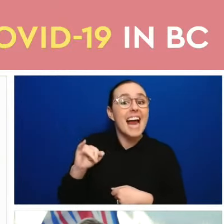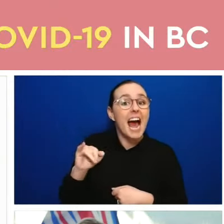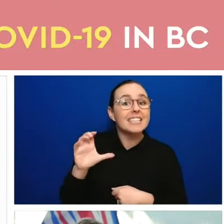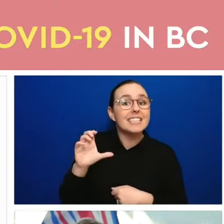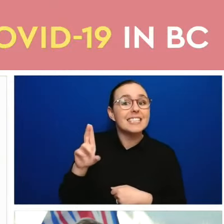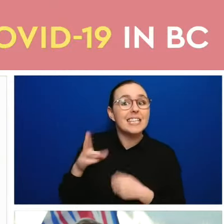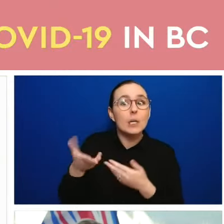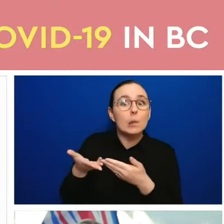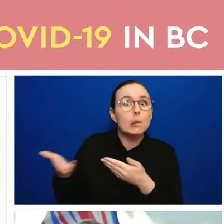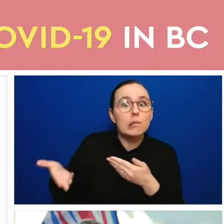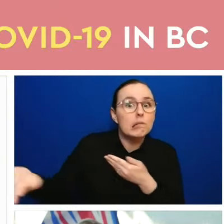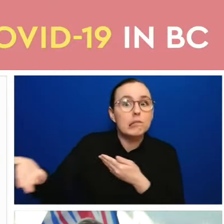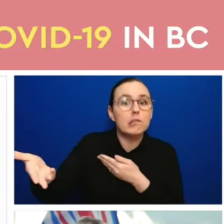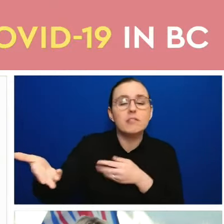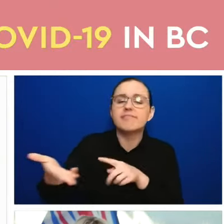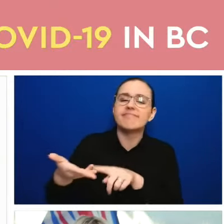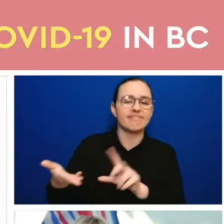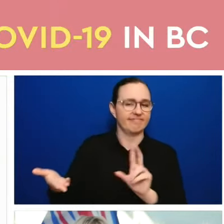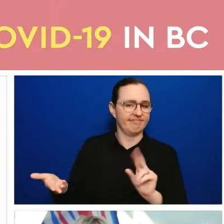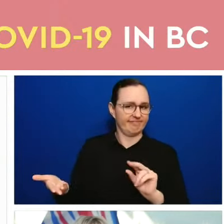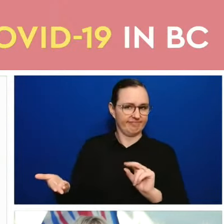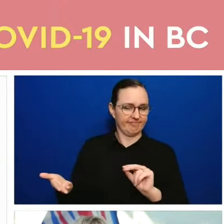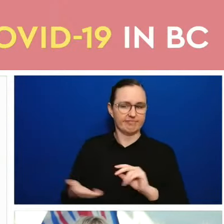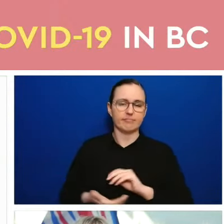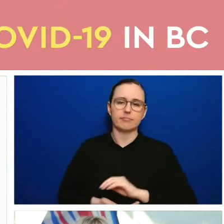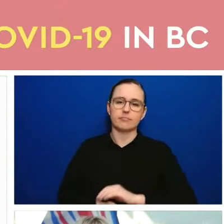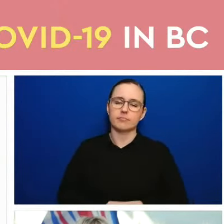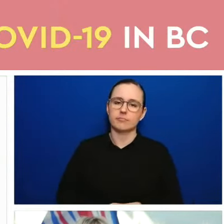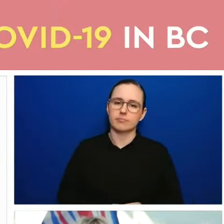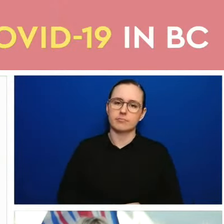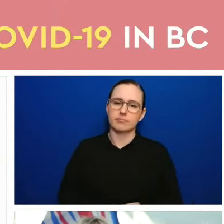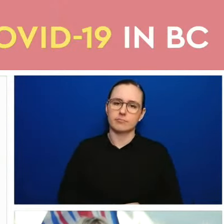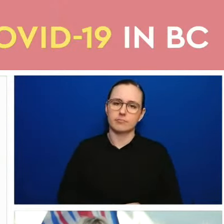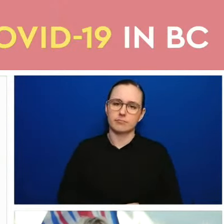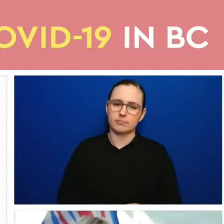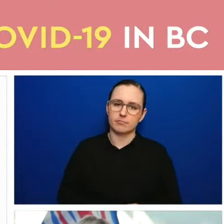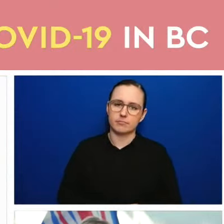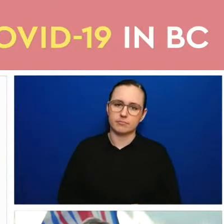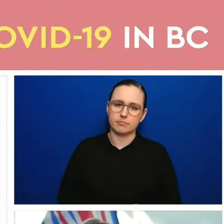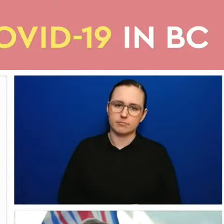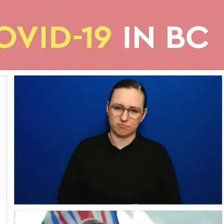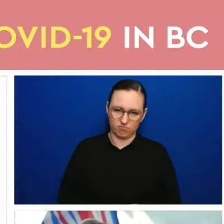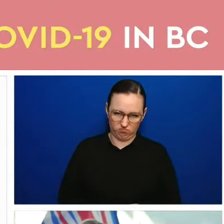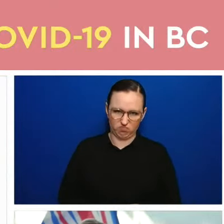COVID-related illness or to require critical care. And the pattern that we're